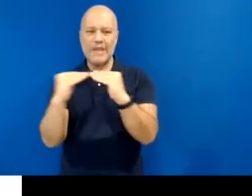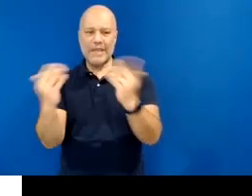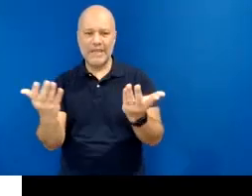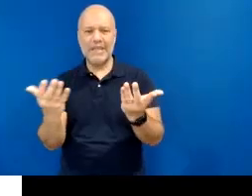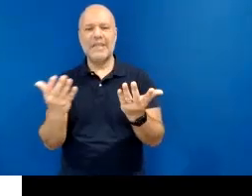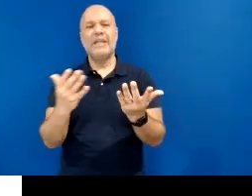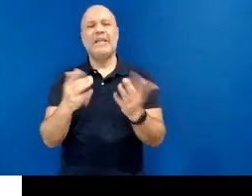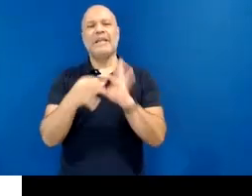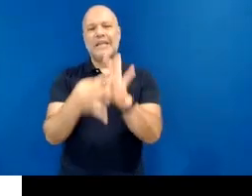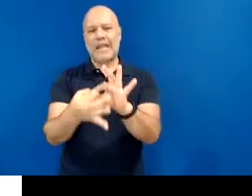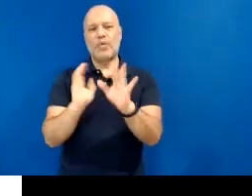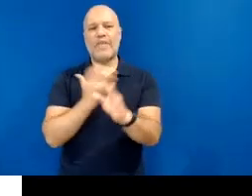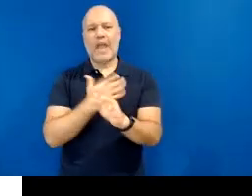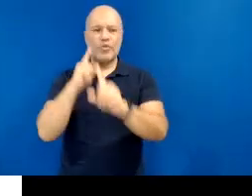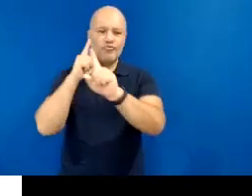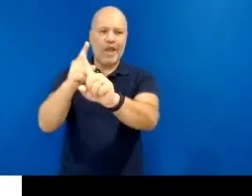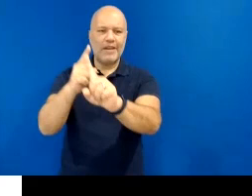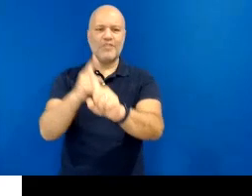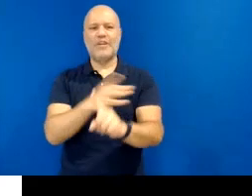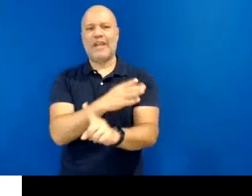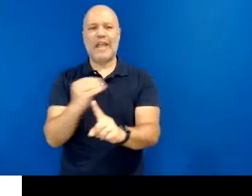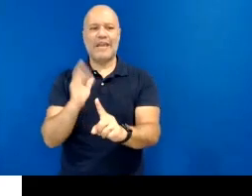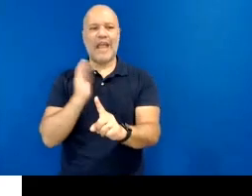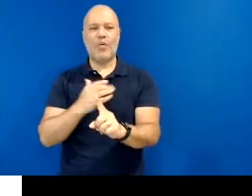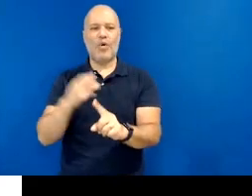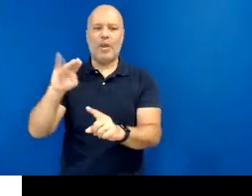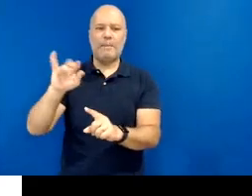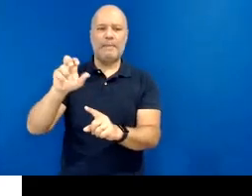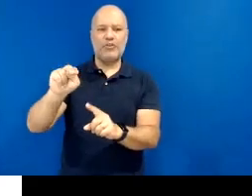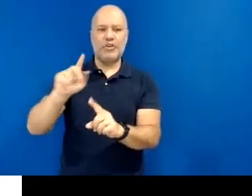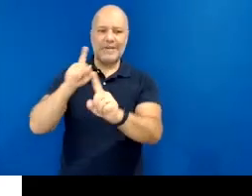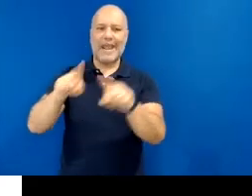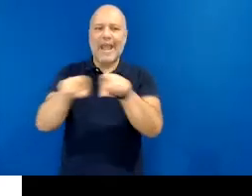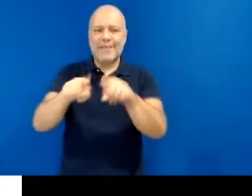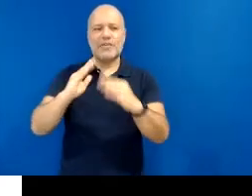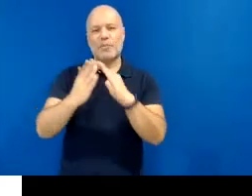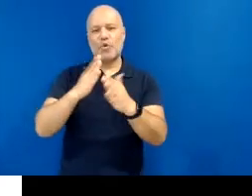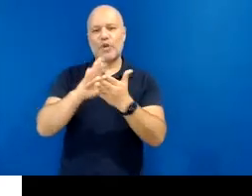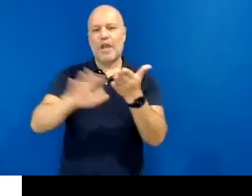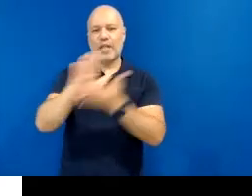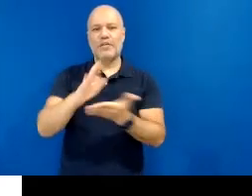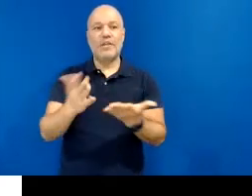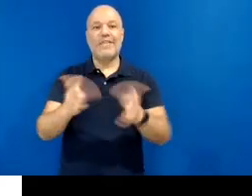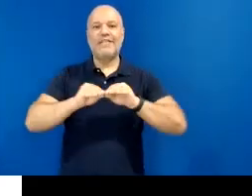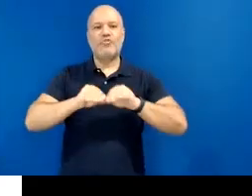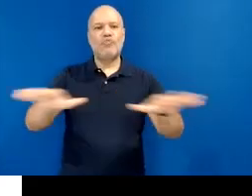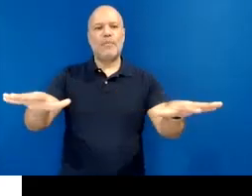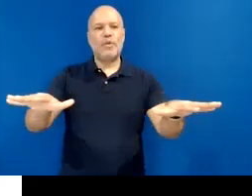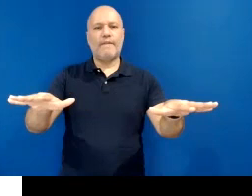strategy and our mission as a community college, right? Distributive justice, right? The fairness of it.